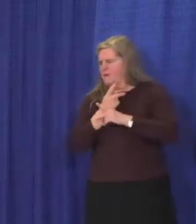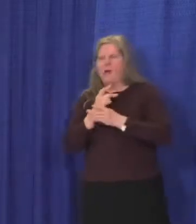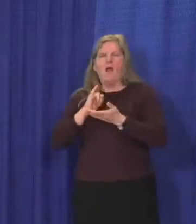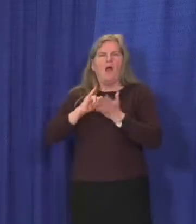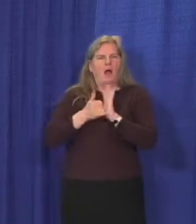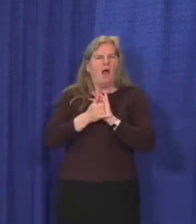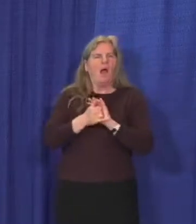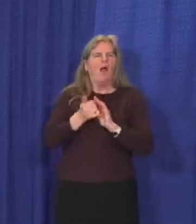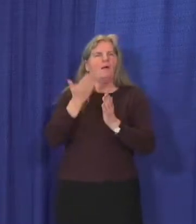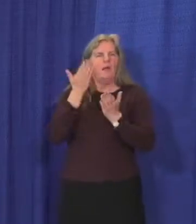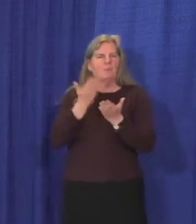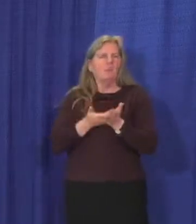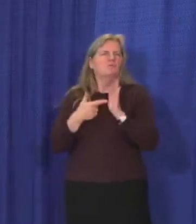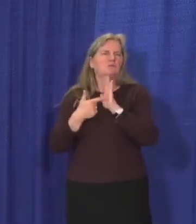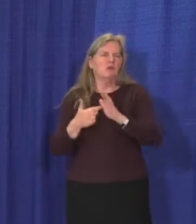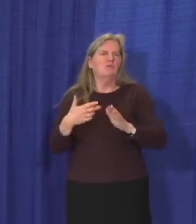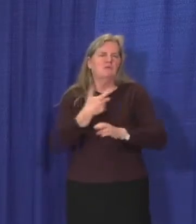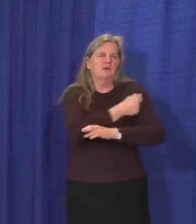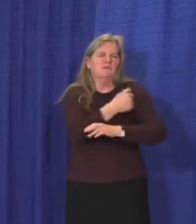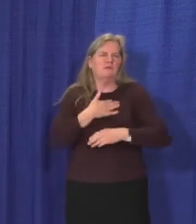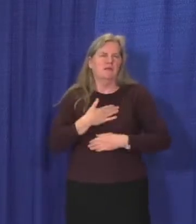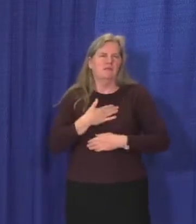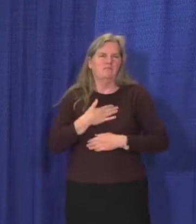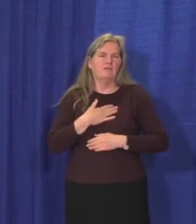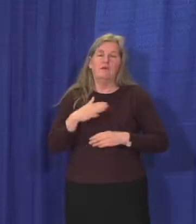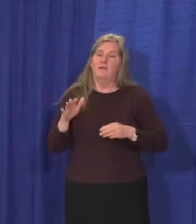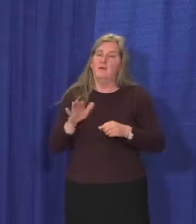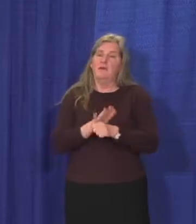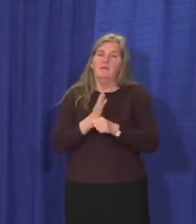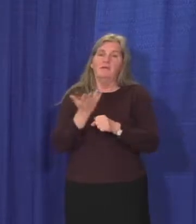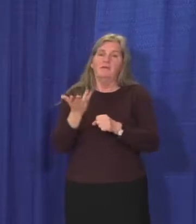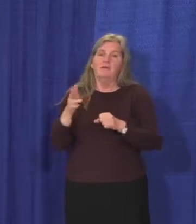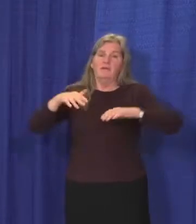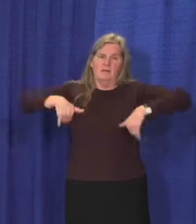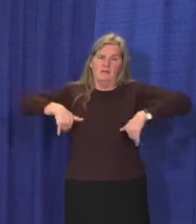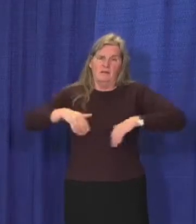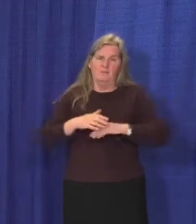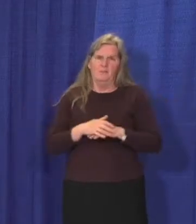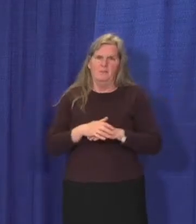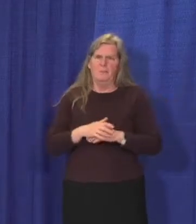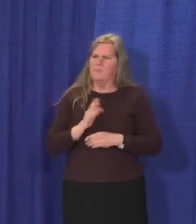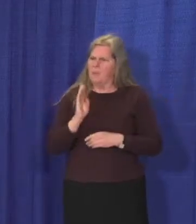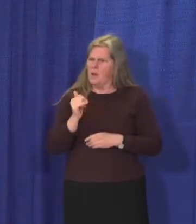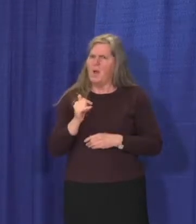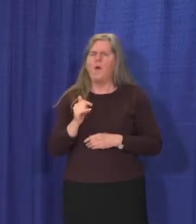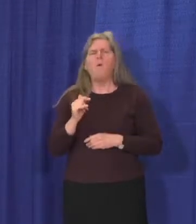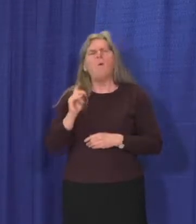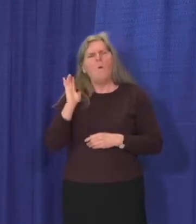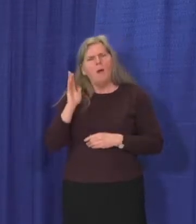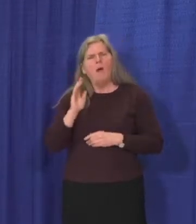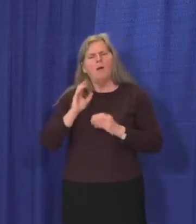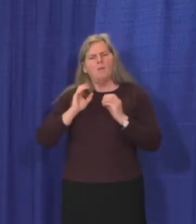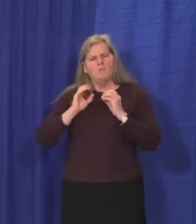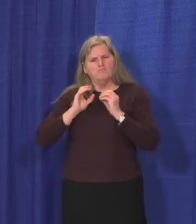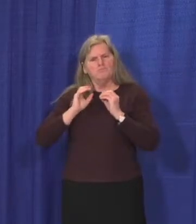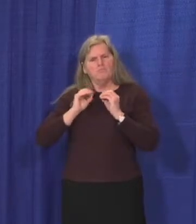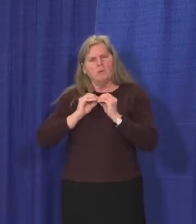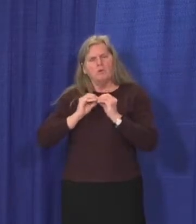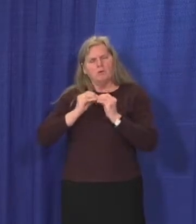how verification will work. This work is ongoing and we look forward to sharing more